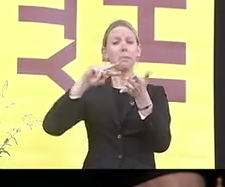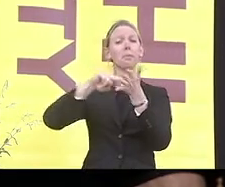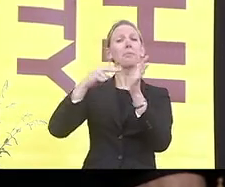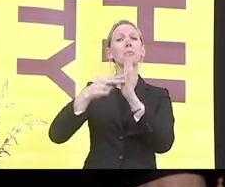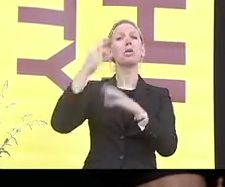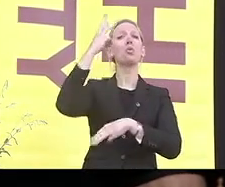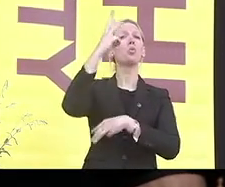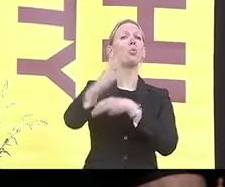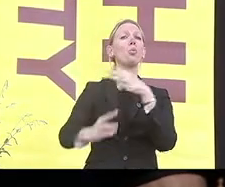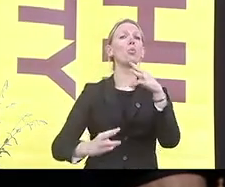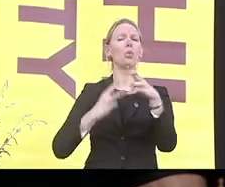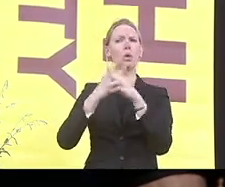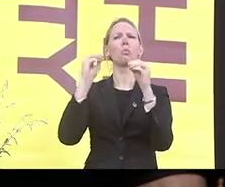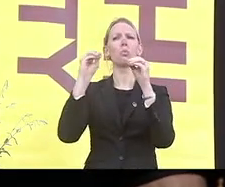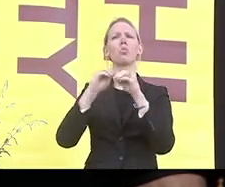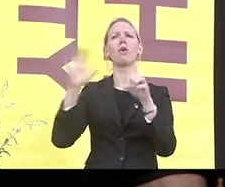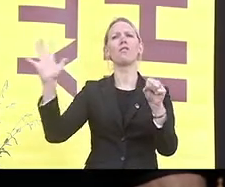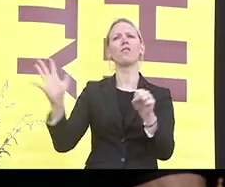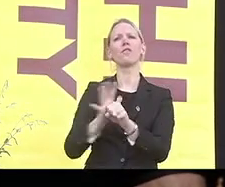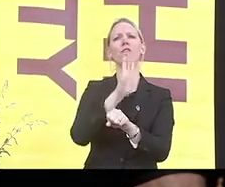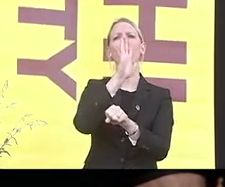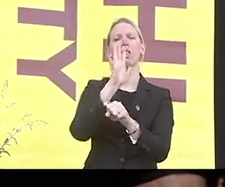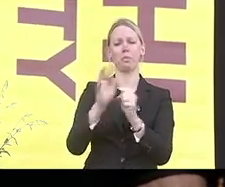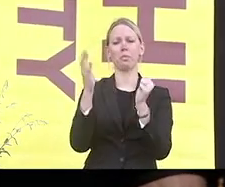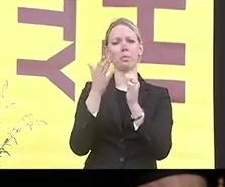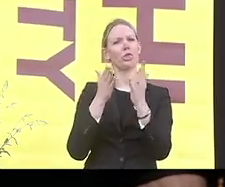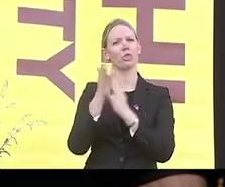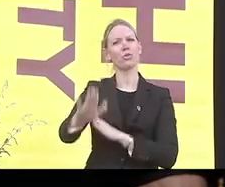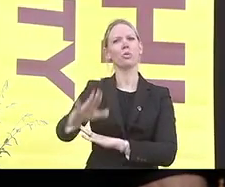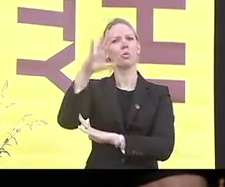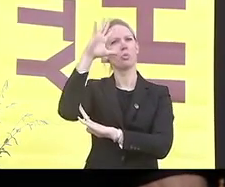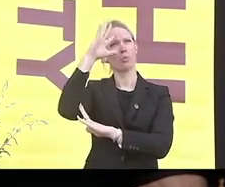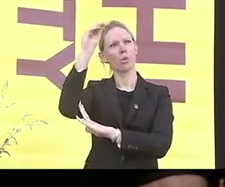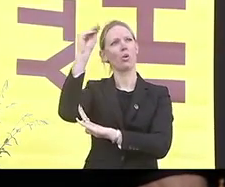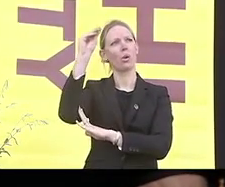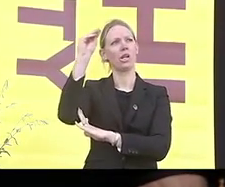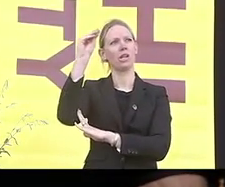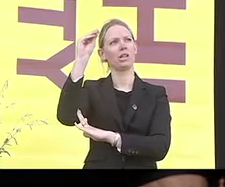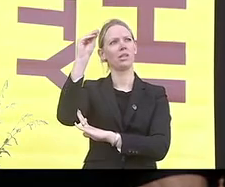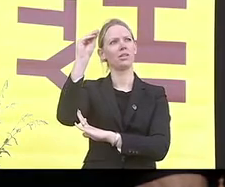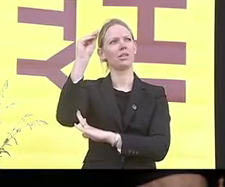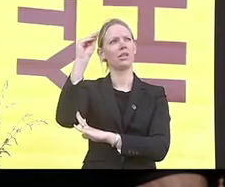will be enriched because of the little prince taming him. I hope that all